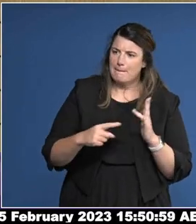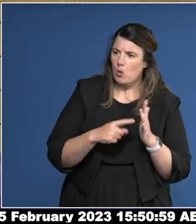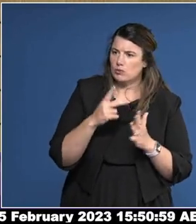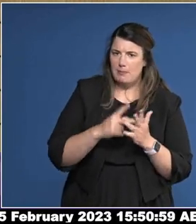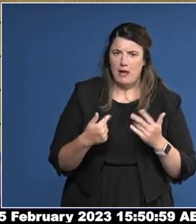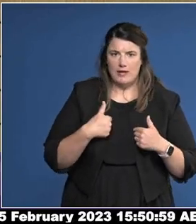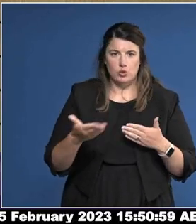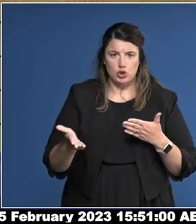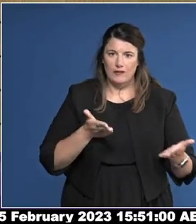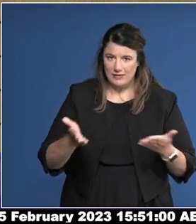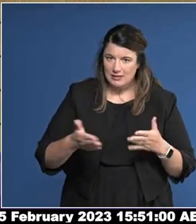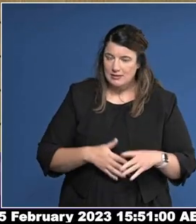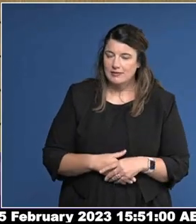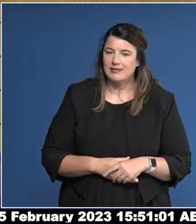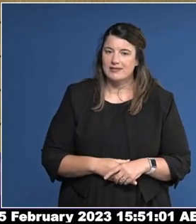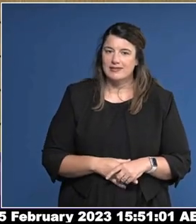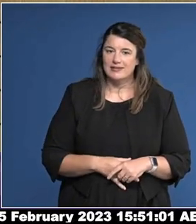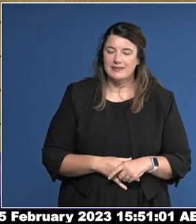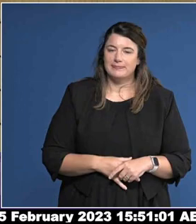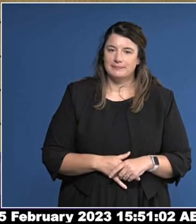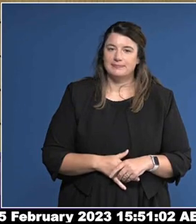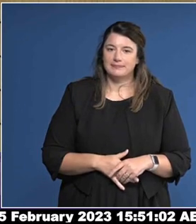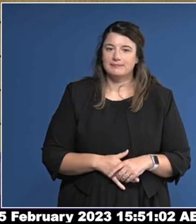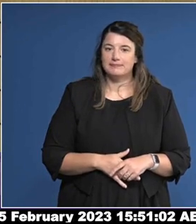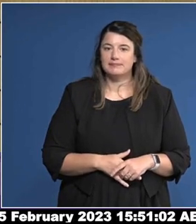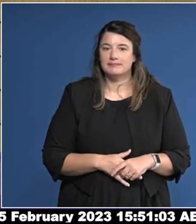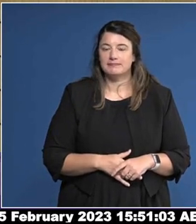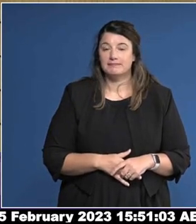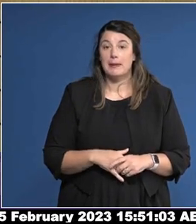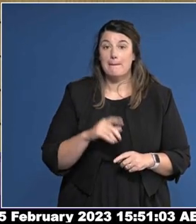What we can say strongly is that there are insufficient advocates within the system.